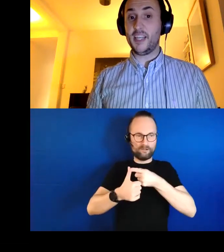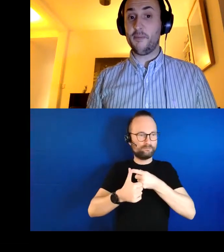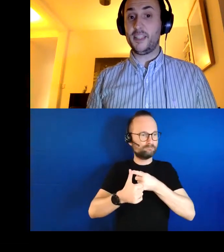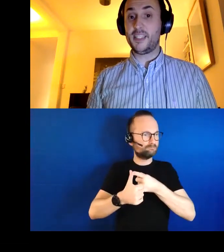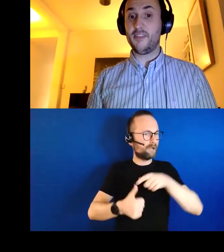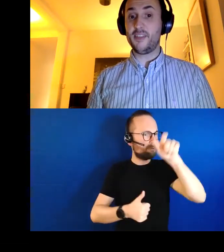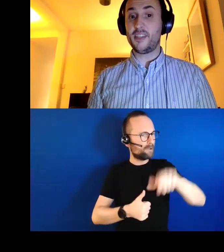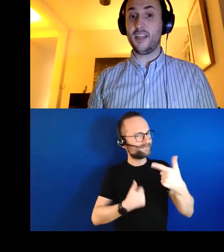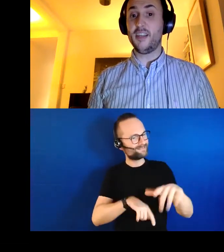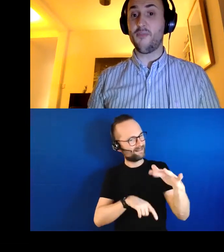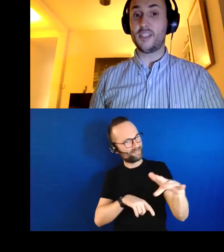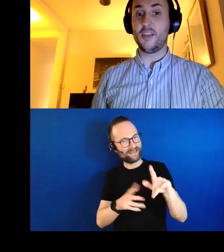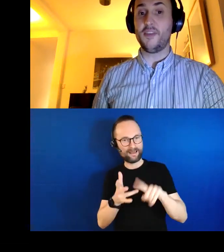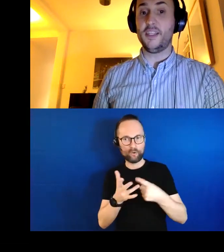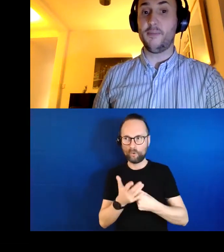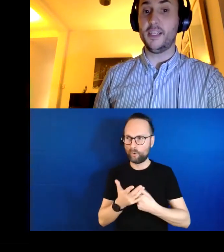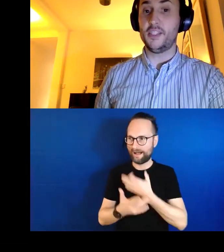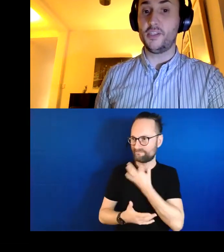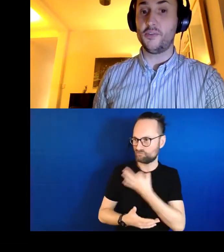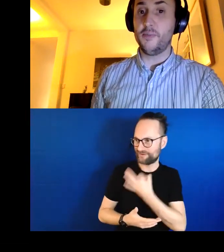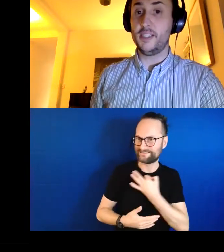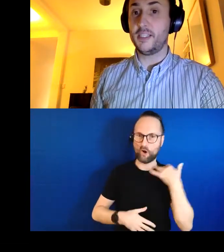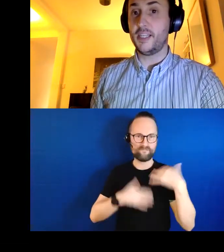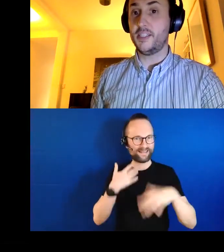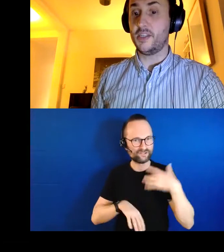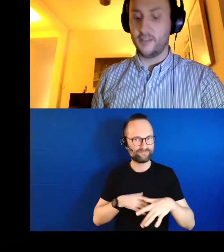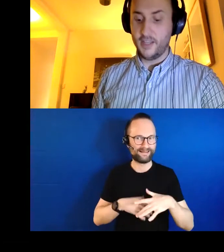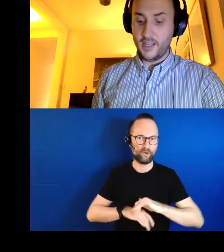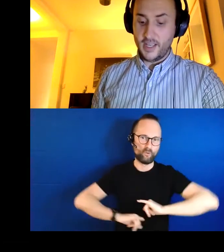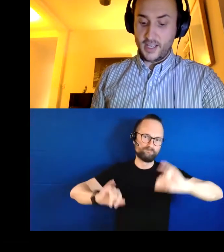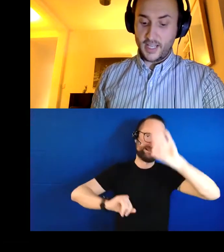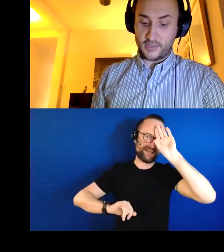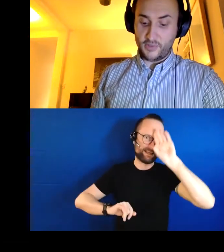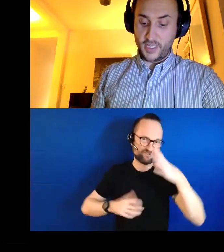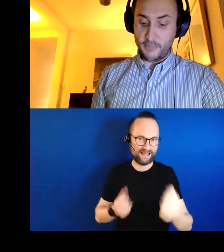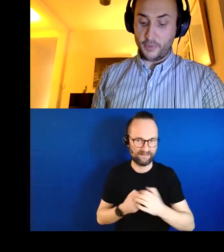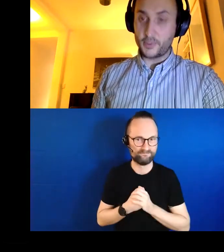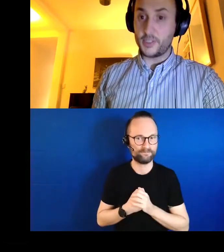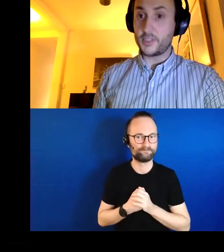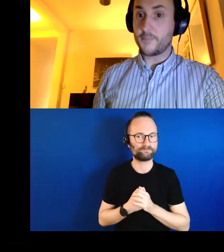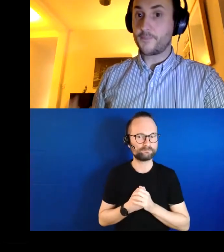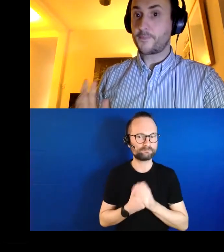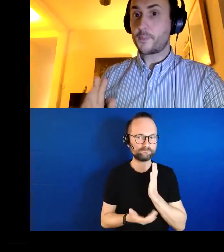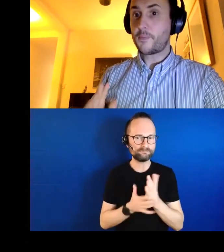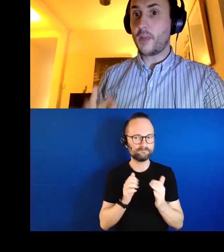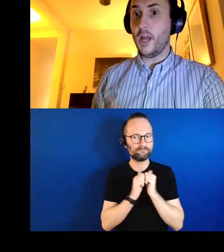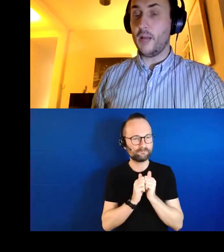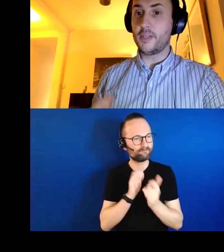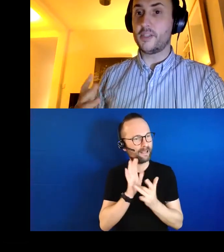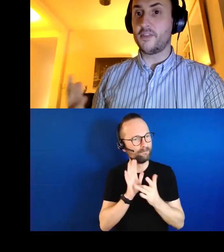this happening right now?